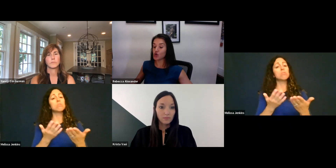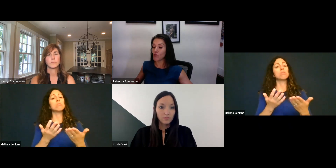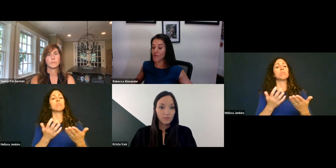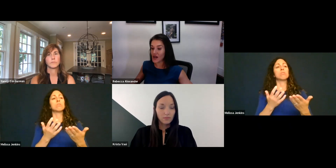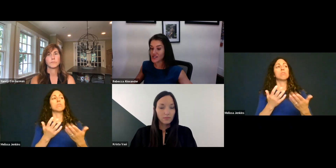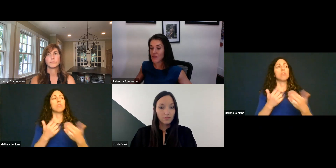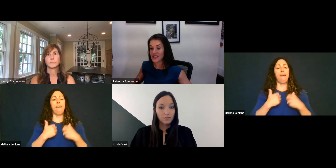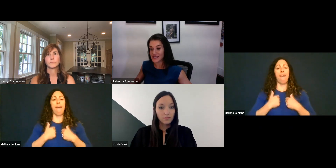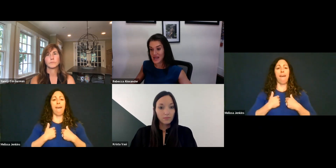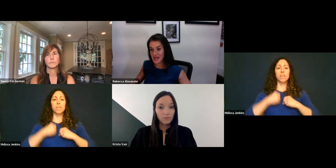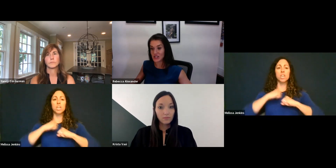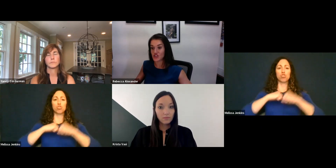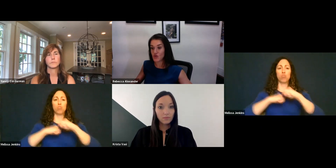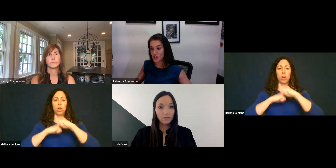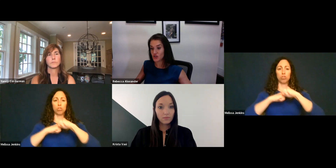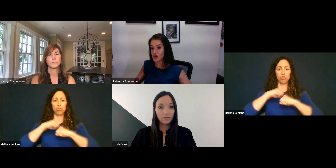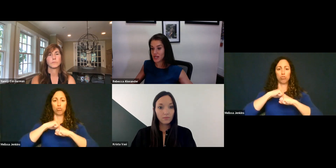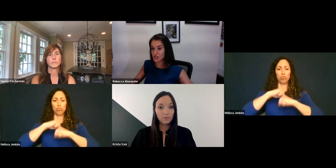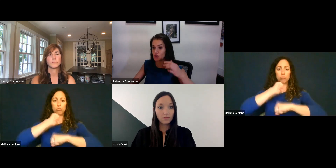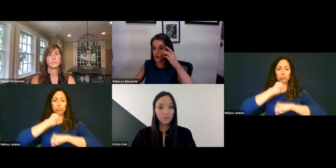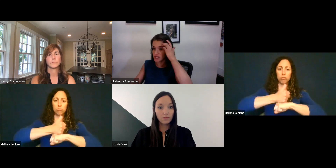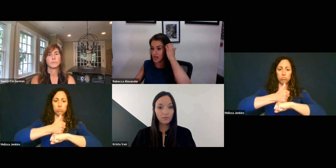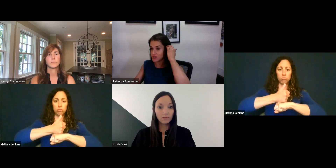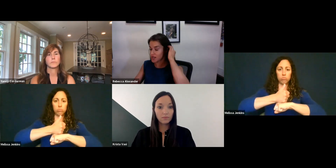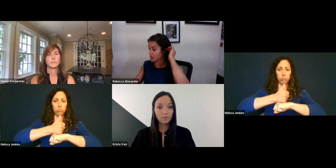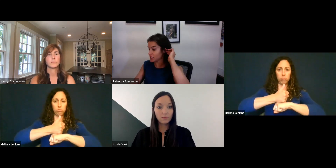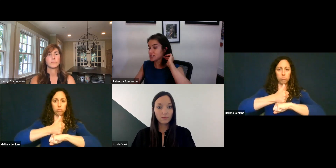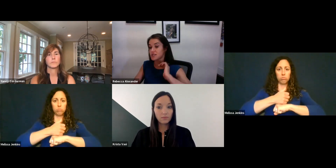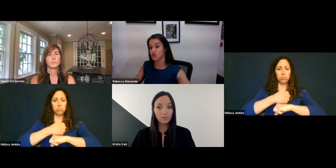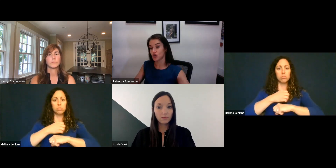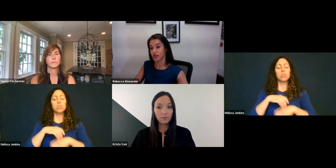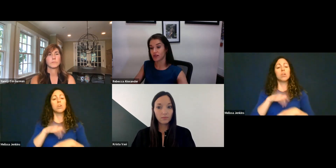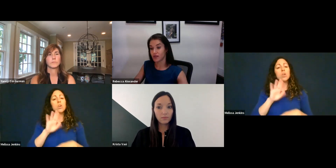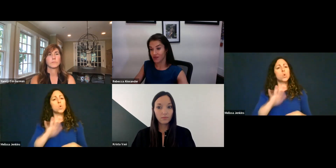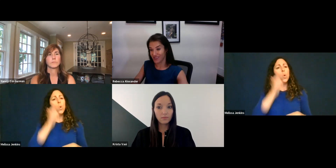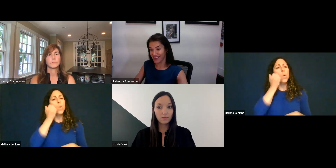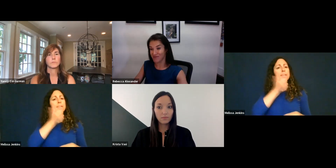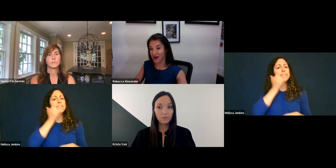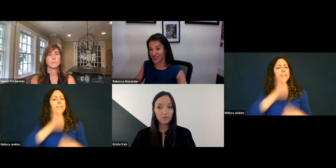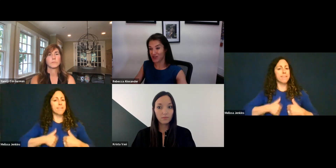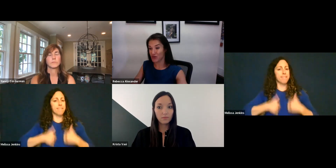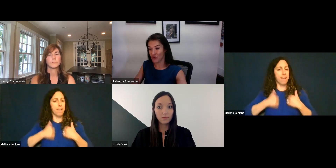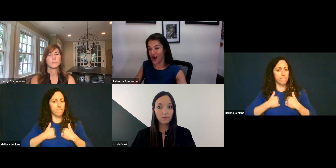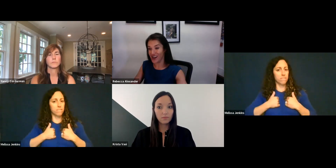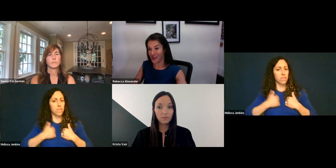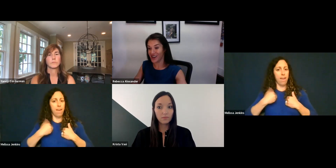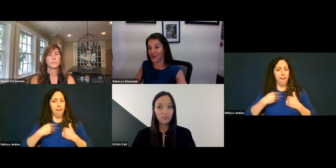You must maintain structure in your days. At least during that Monday through Friday,